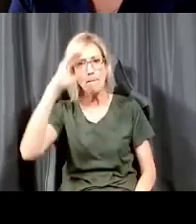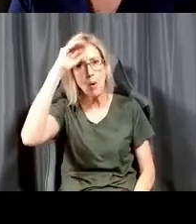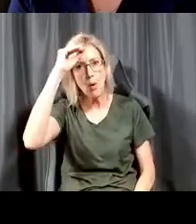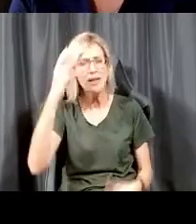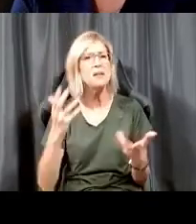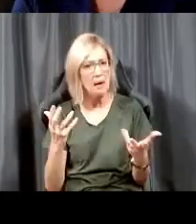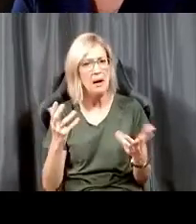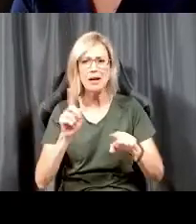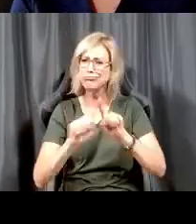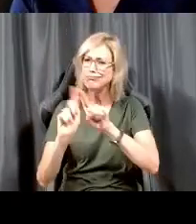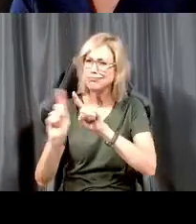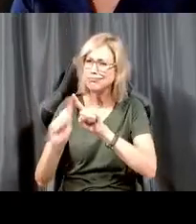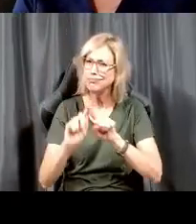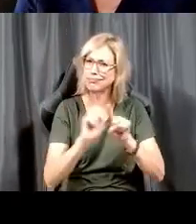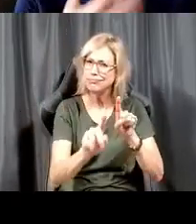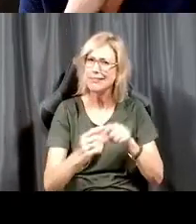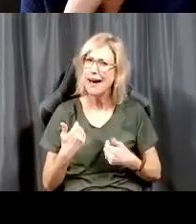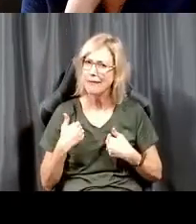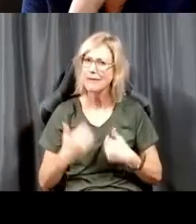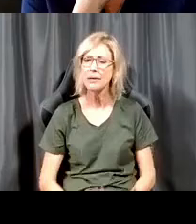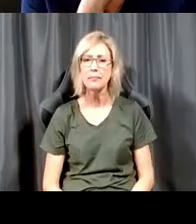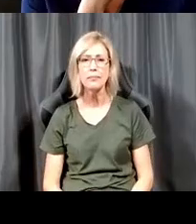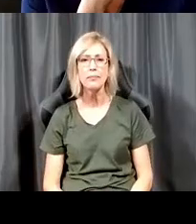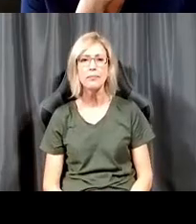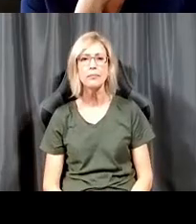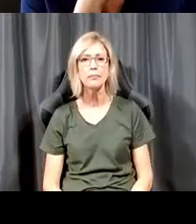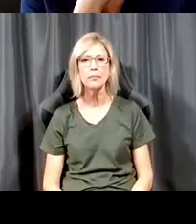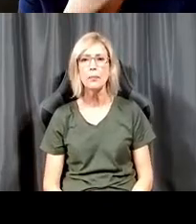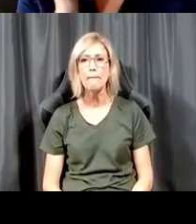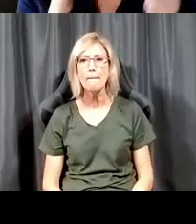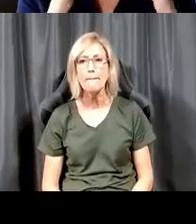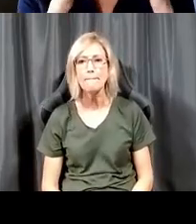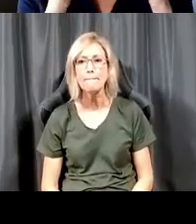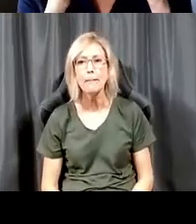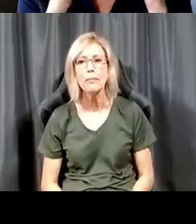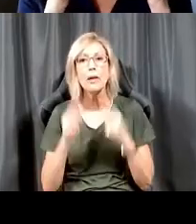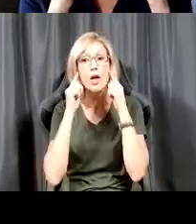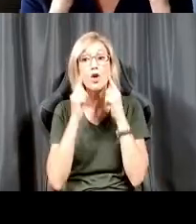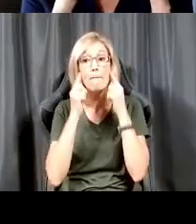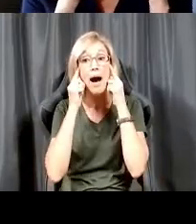All different kinds. The mouth itself is made up of joints and muscles.